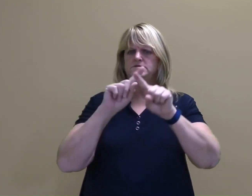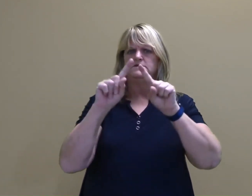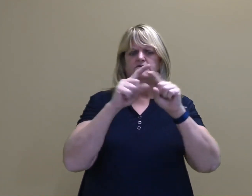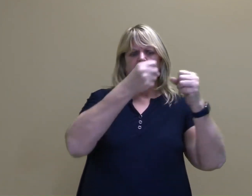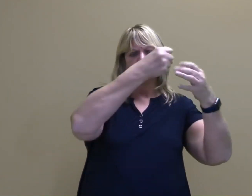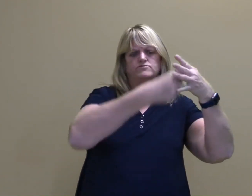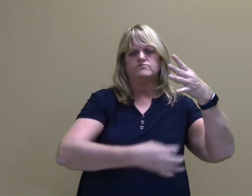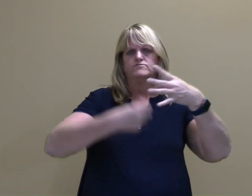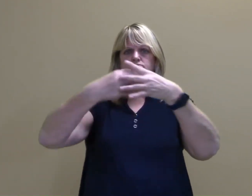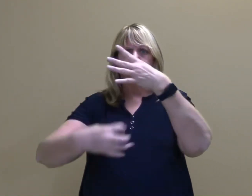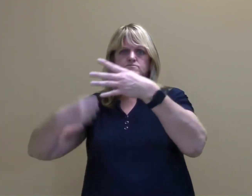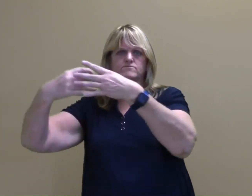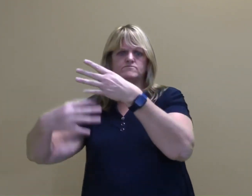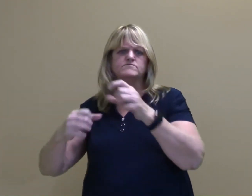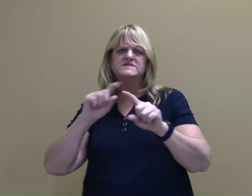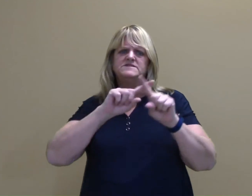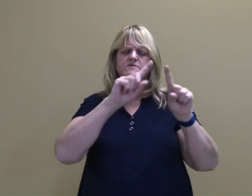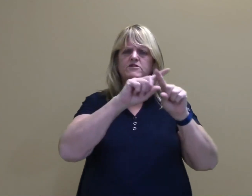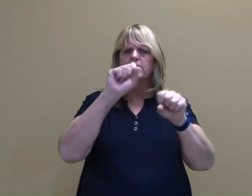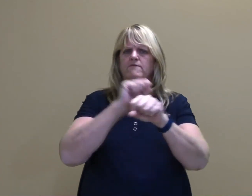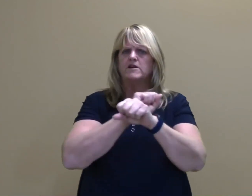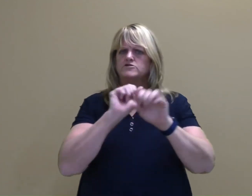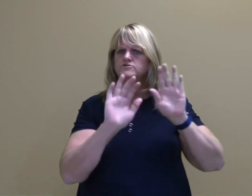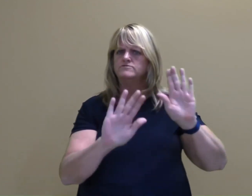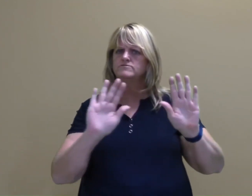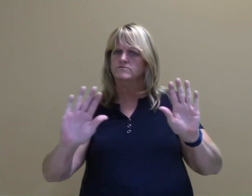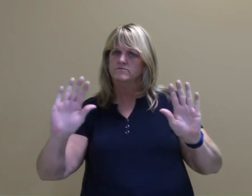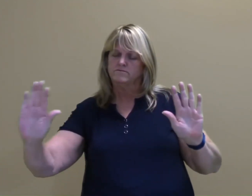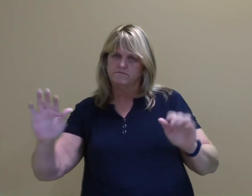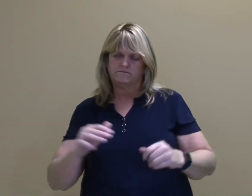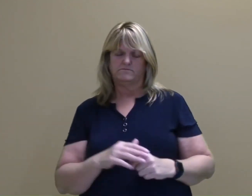and the different functions involved.